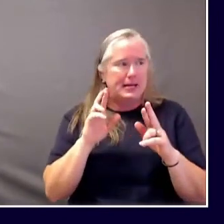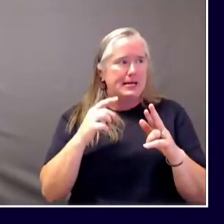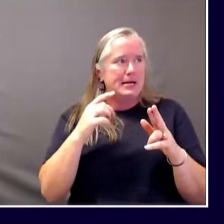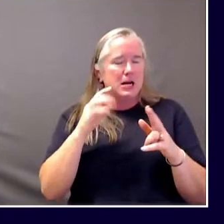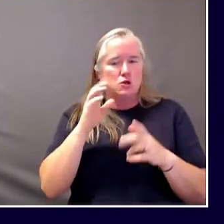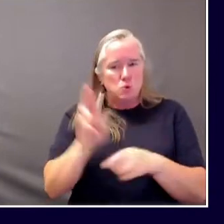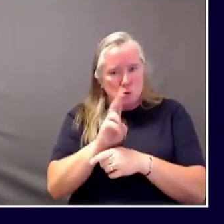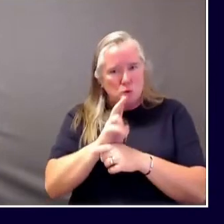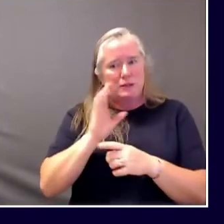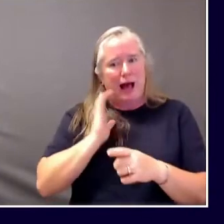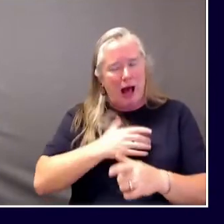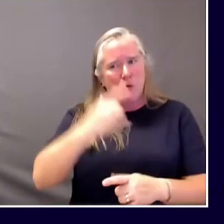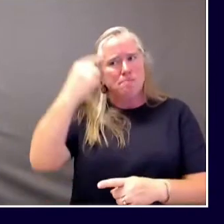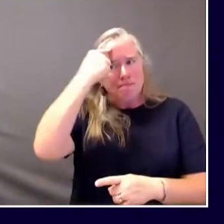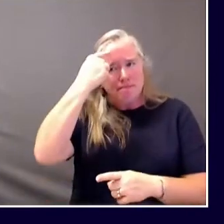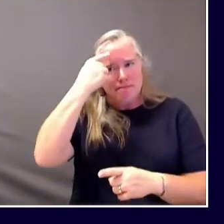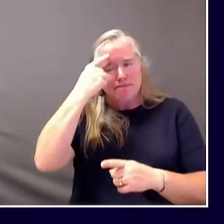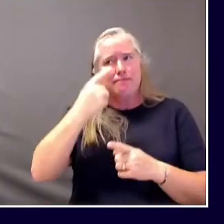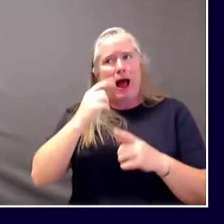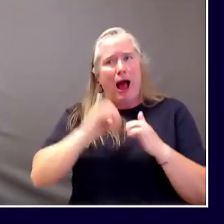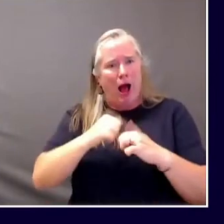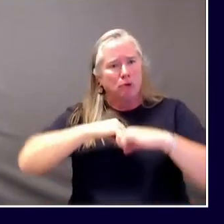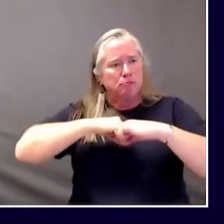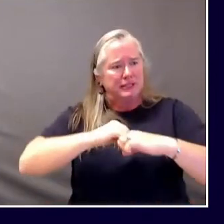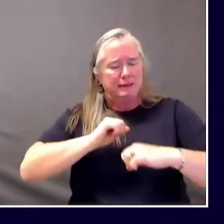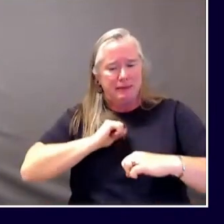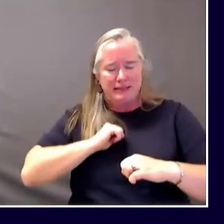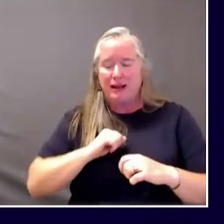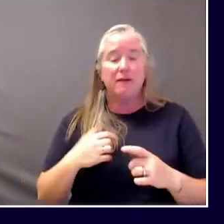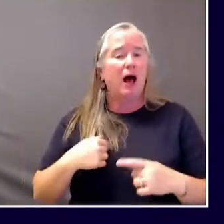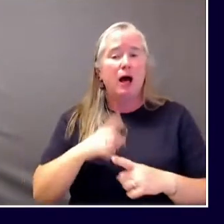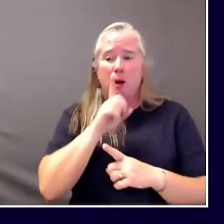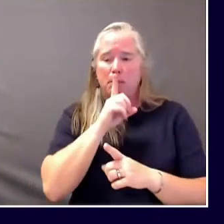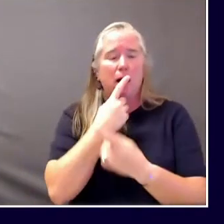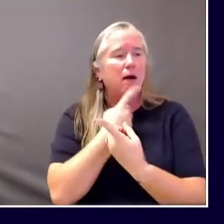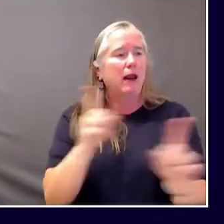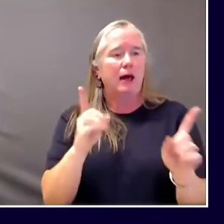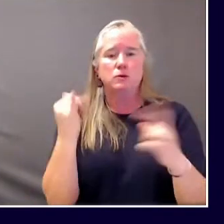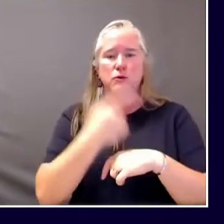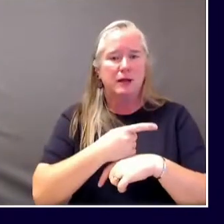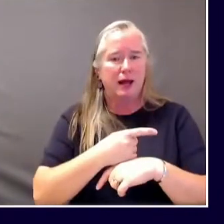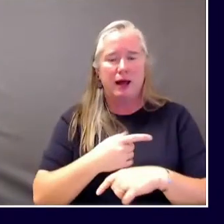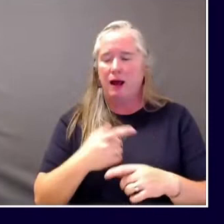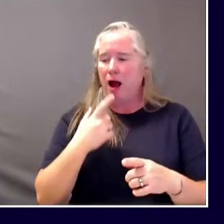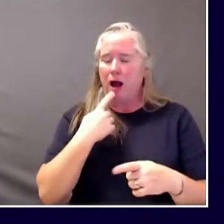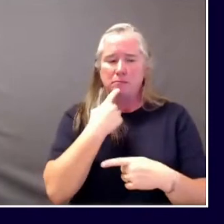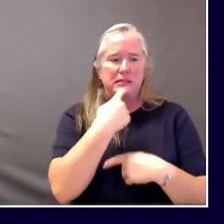to do it's not about my issue in